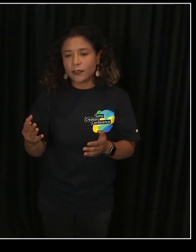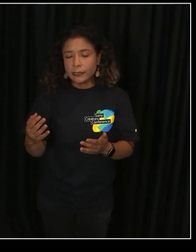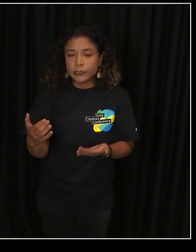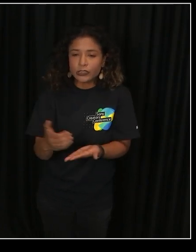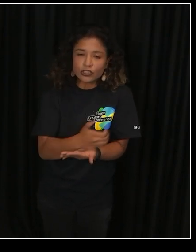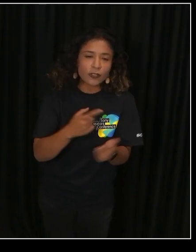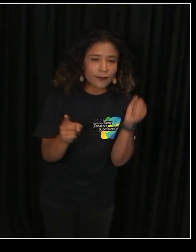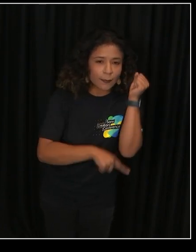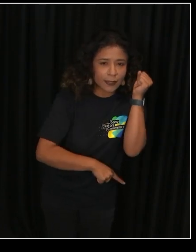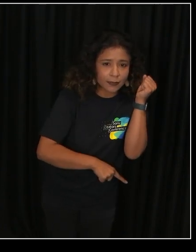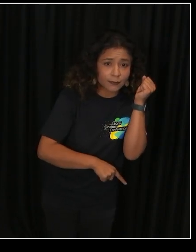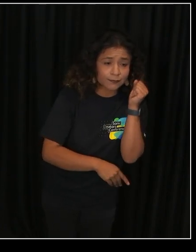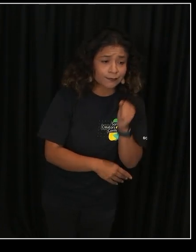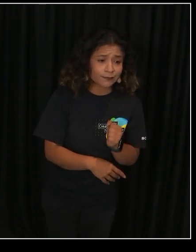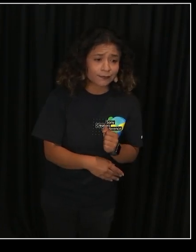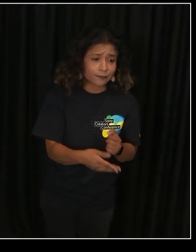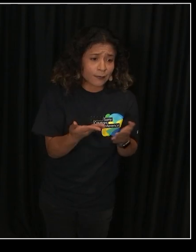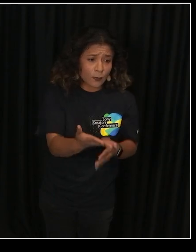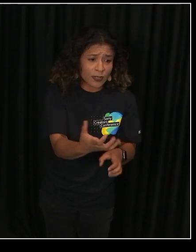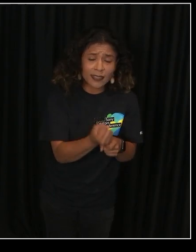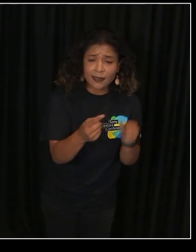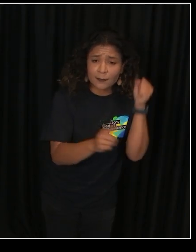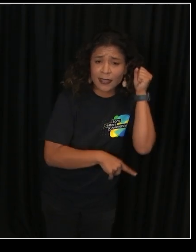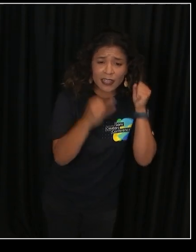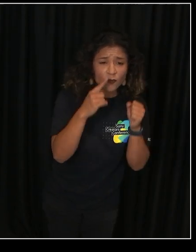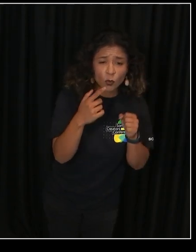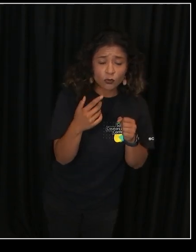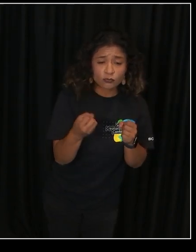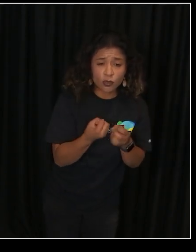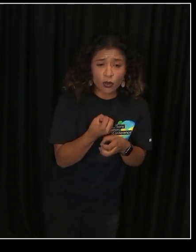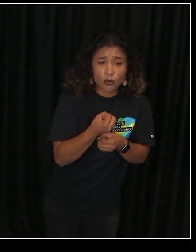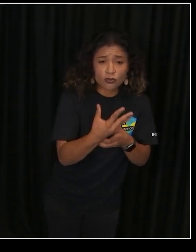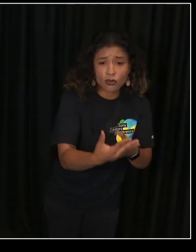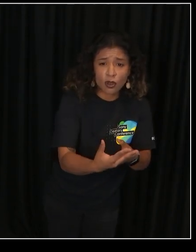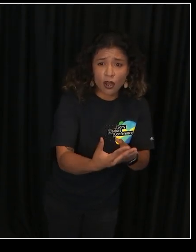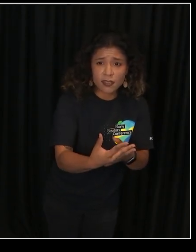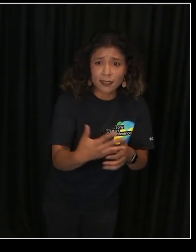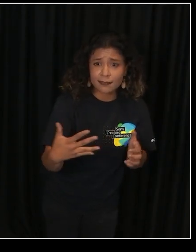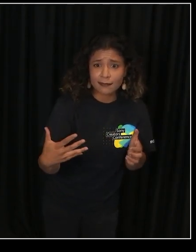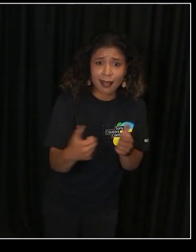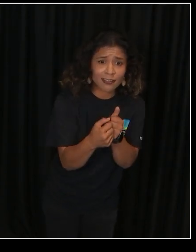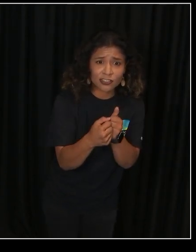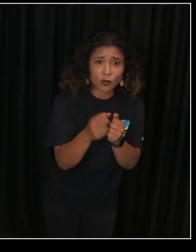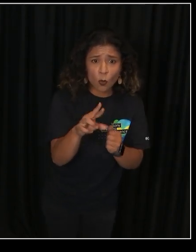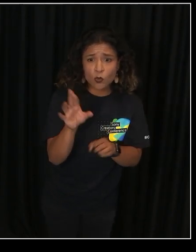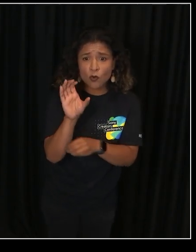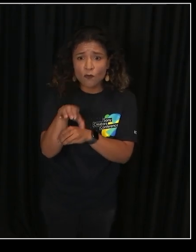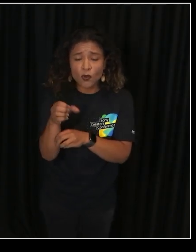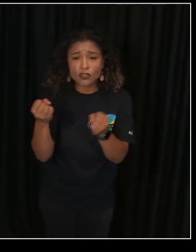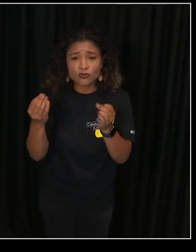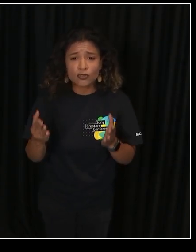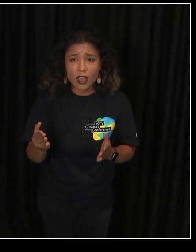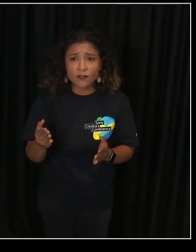And you might get a penalty if you caused an avoidable collision, if you forced a driver off the track,